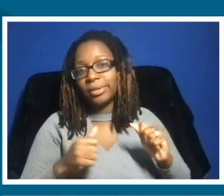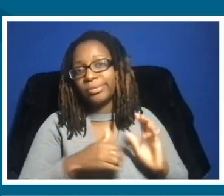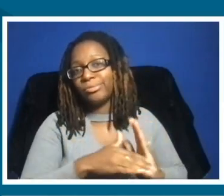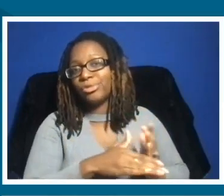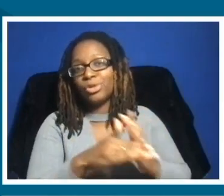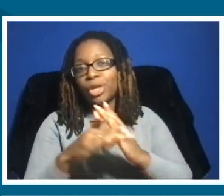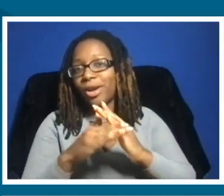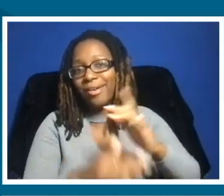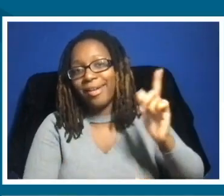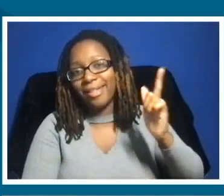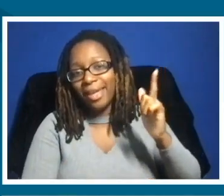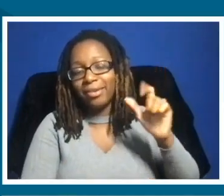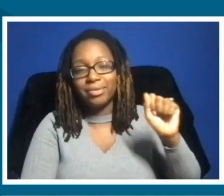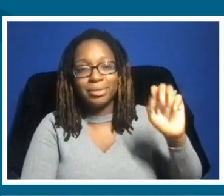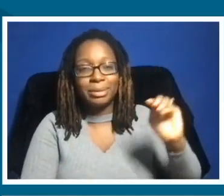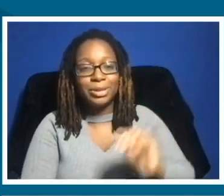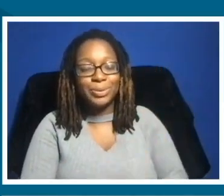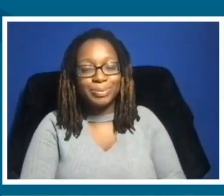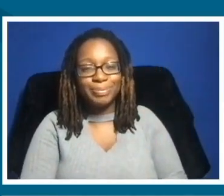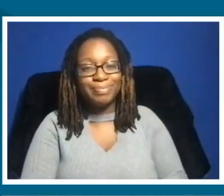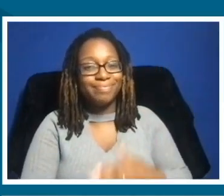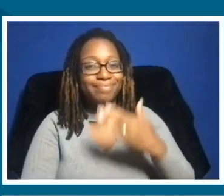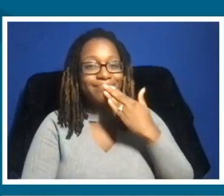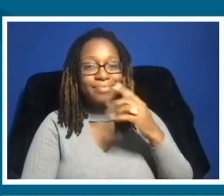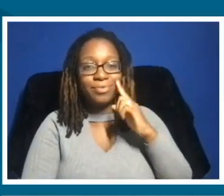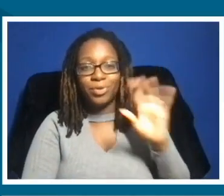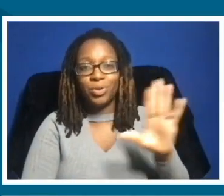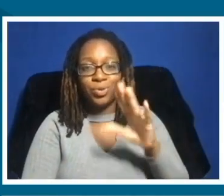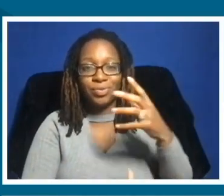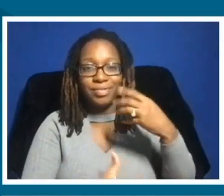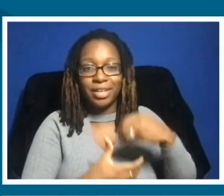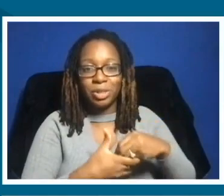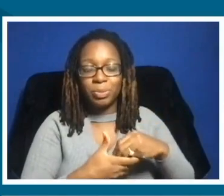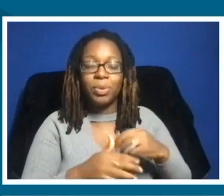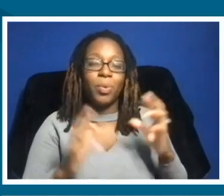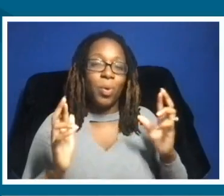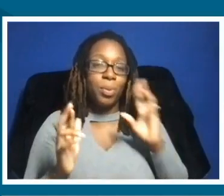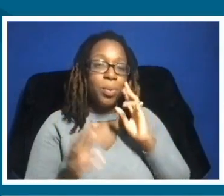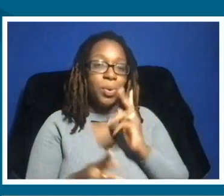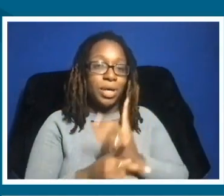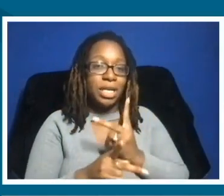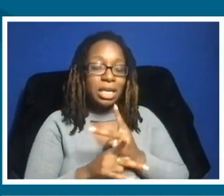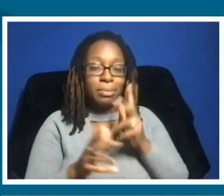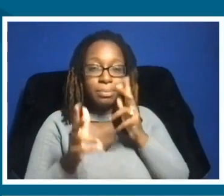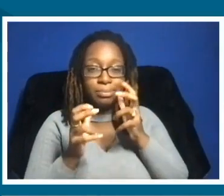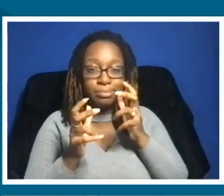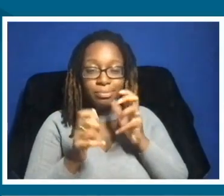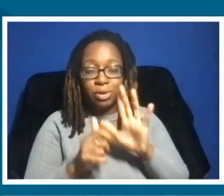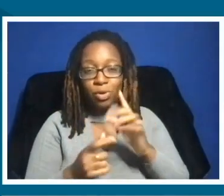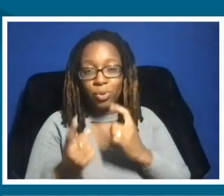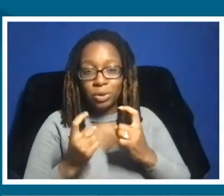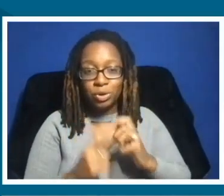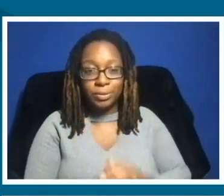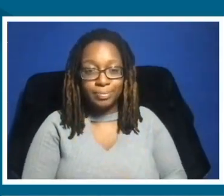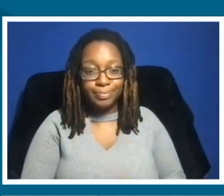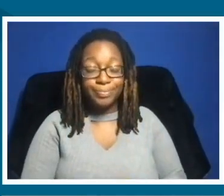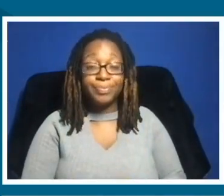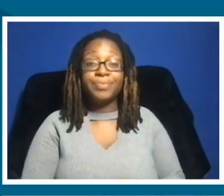social media so thank you for your engagement and we want hope to keep hearing from you but really what you